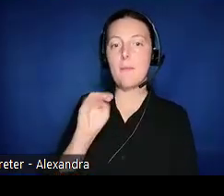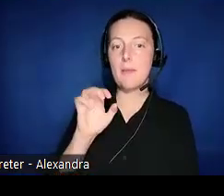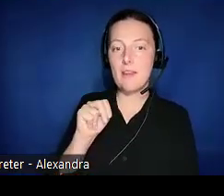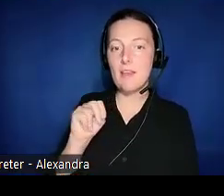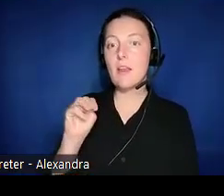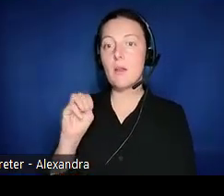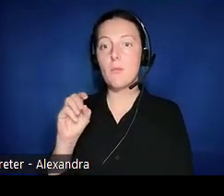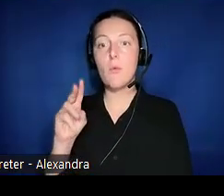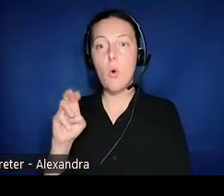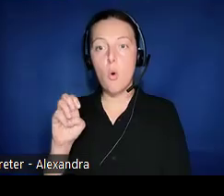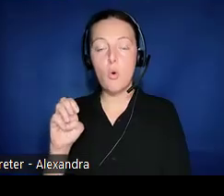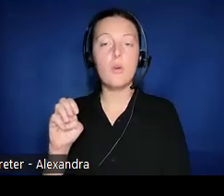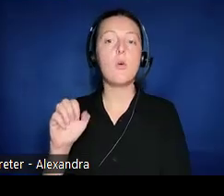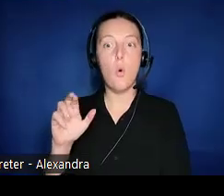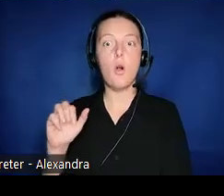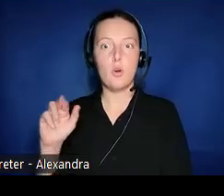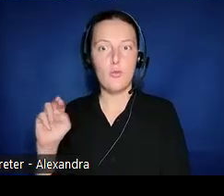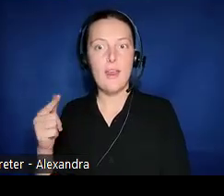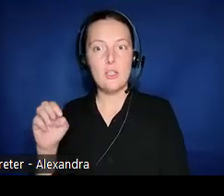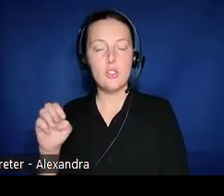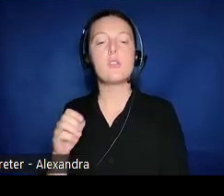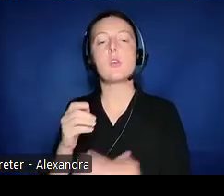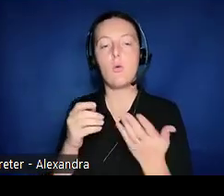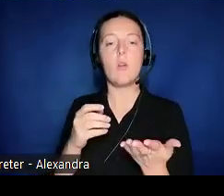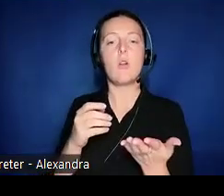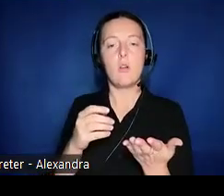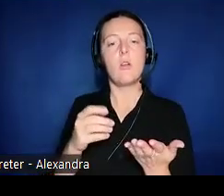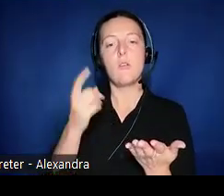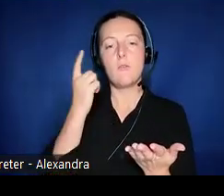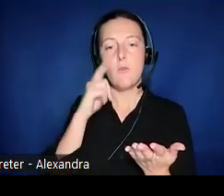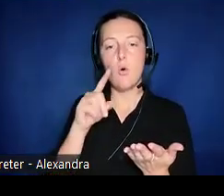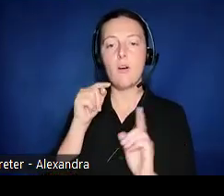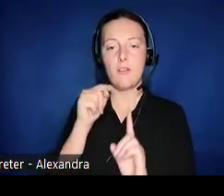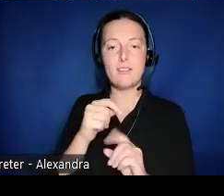statistics stops at the wrong point. Um you learn about mean, median and mode. You learn that the